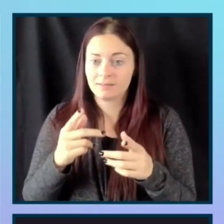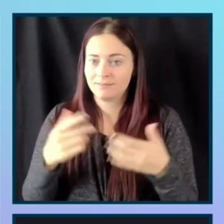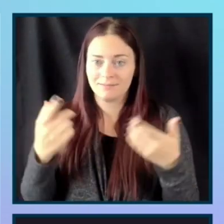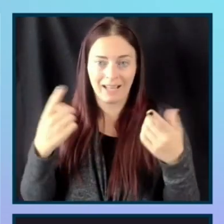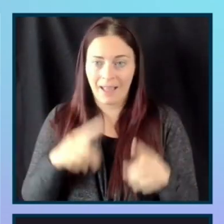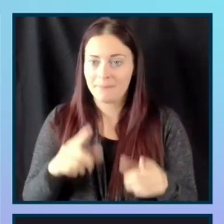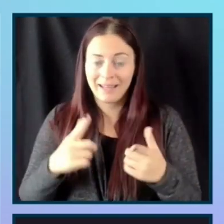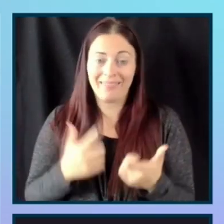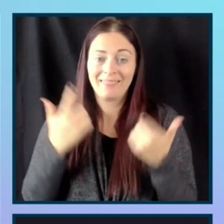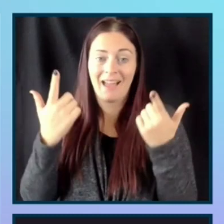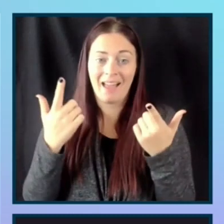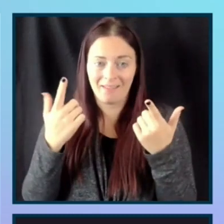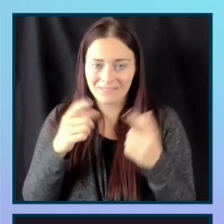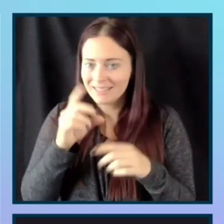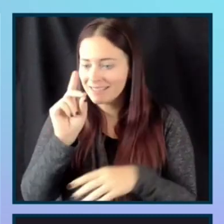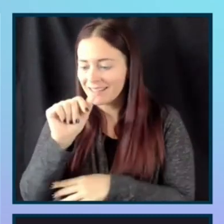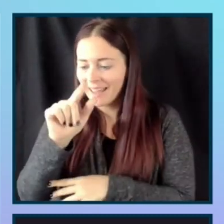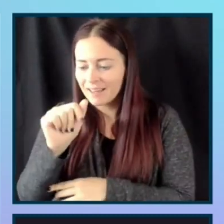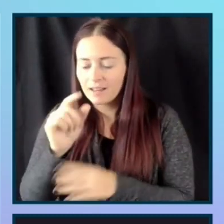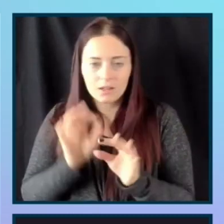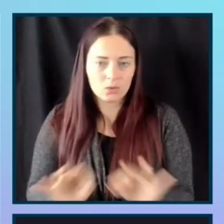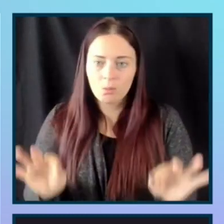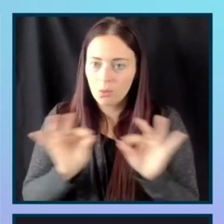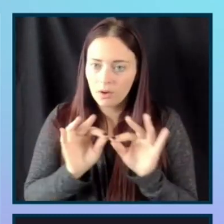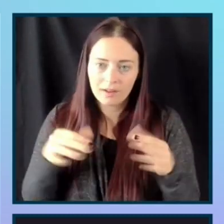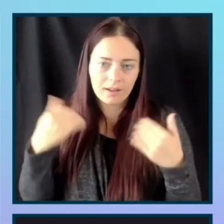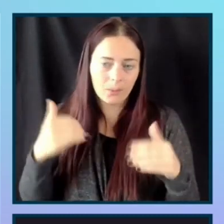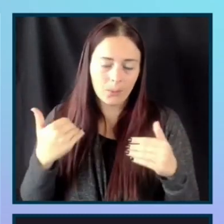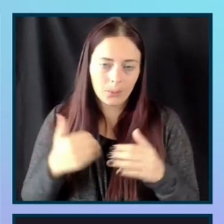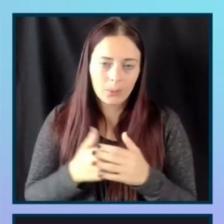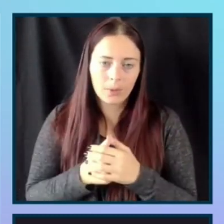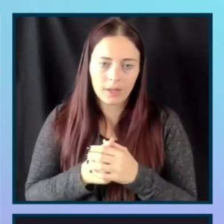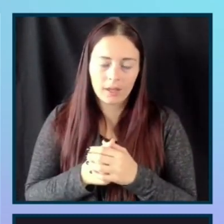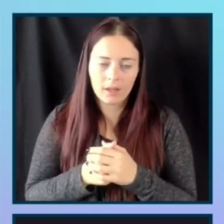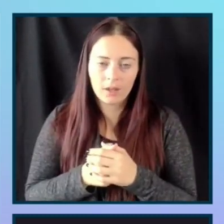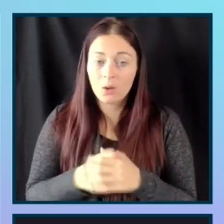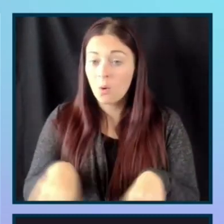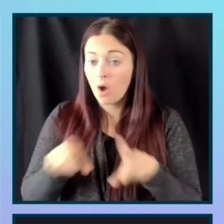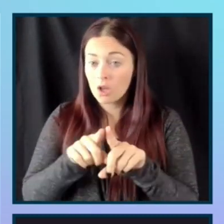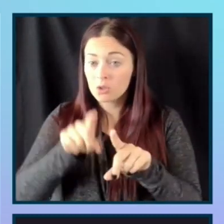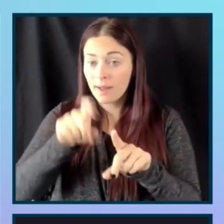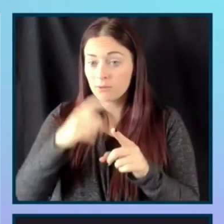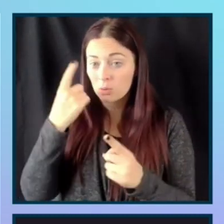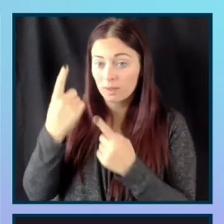and it's important to have this data. So you also need to consider how you run this,